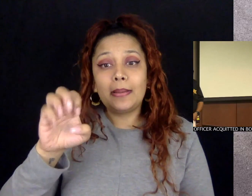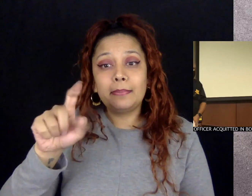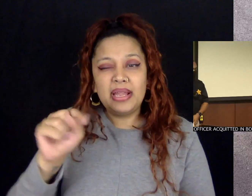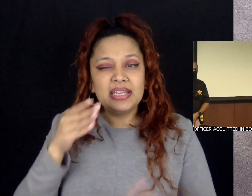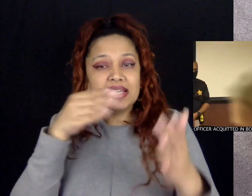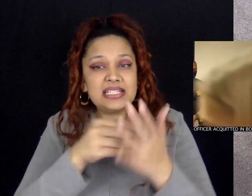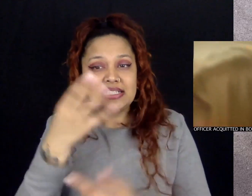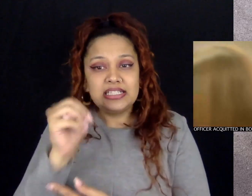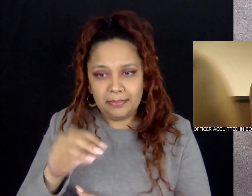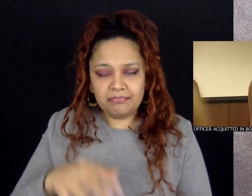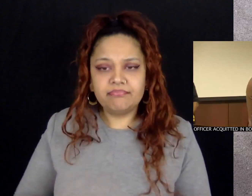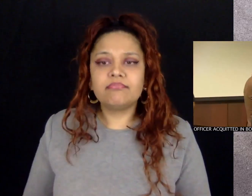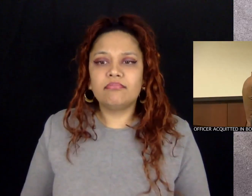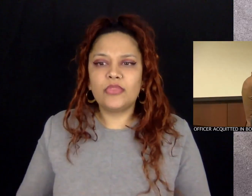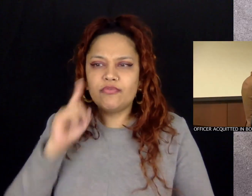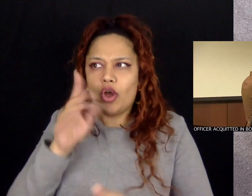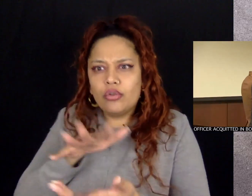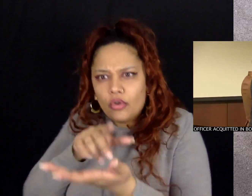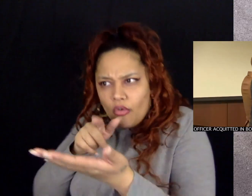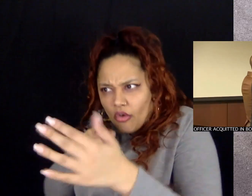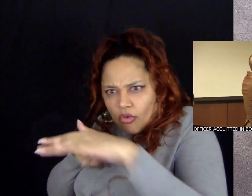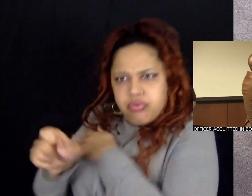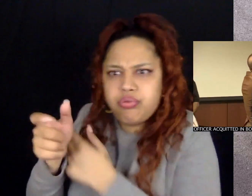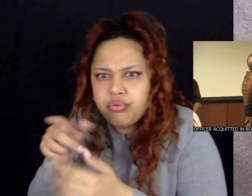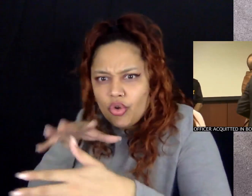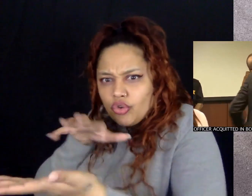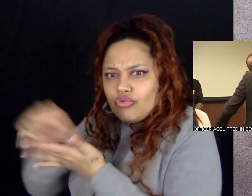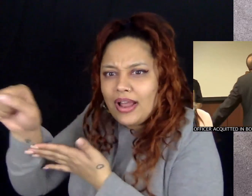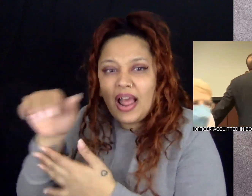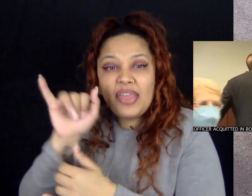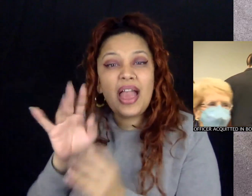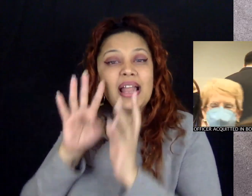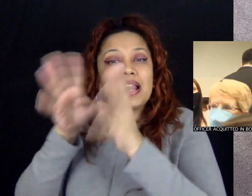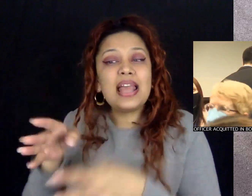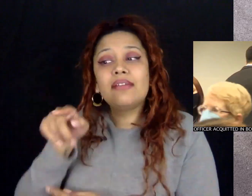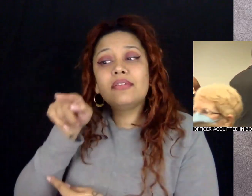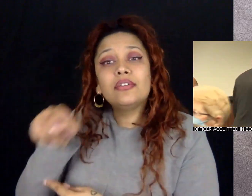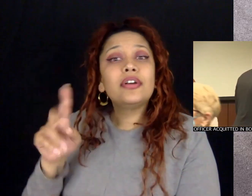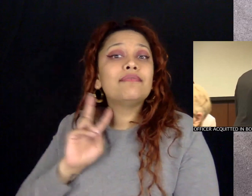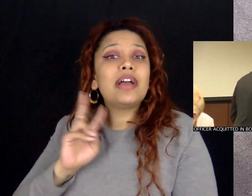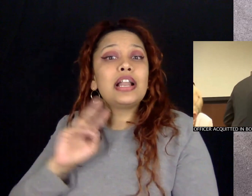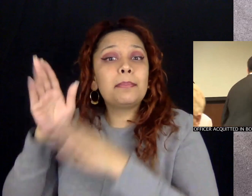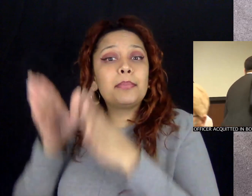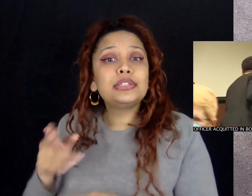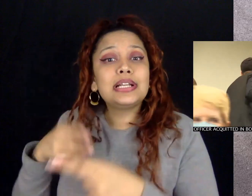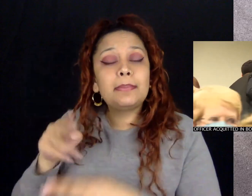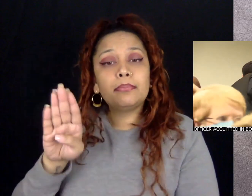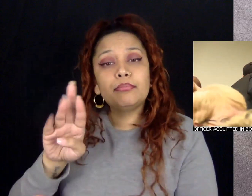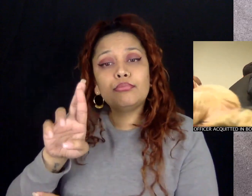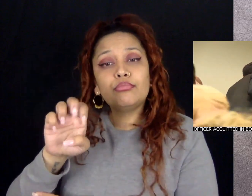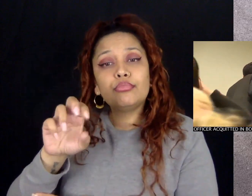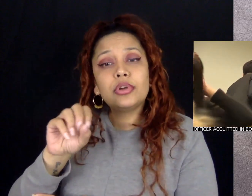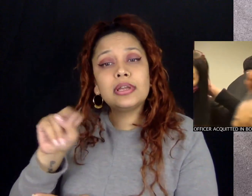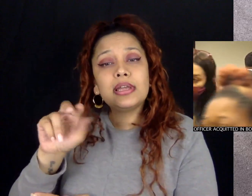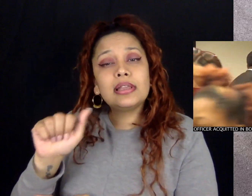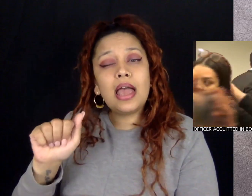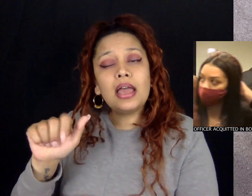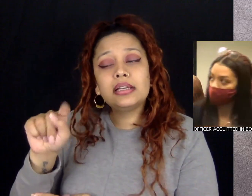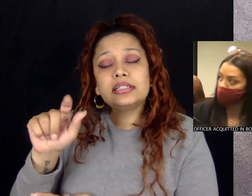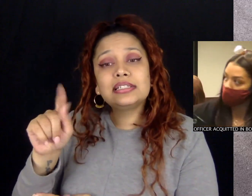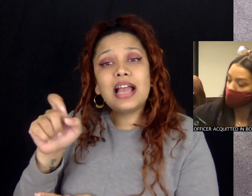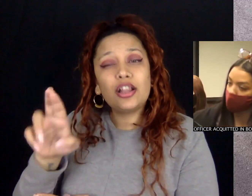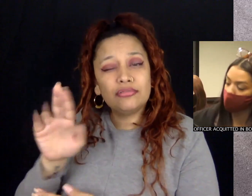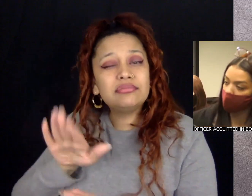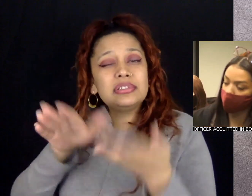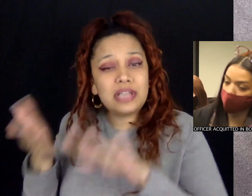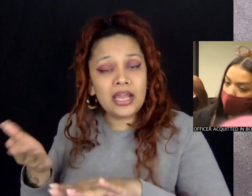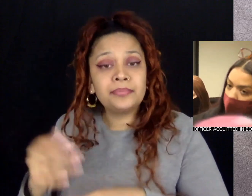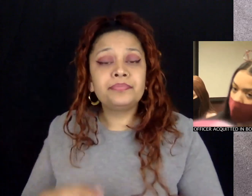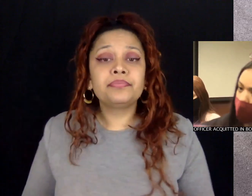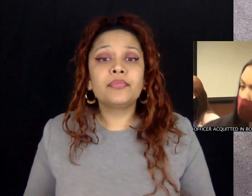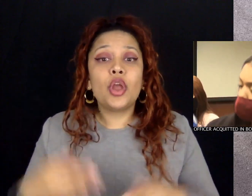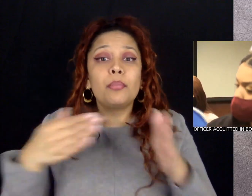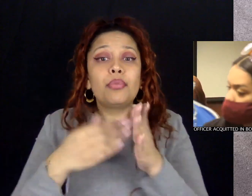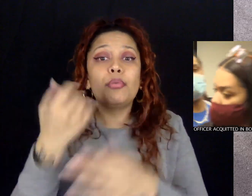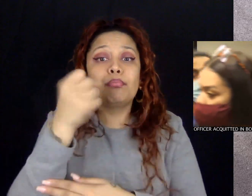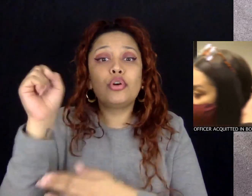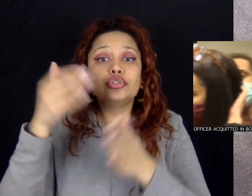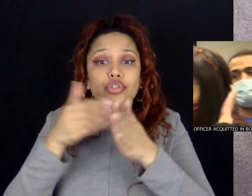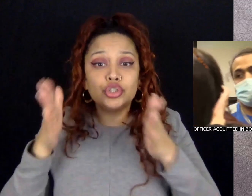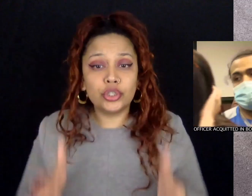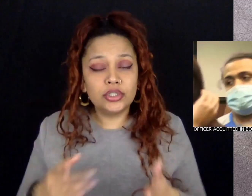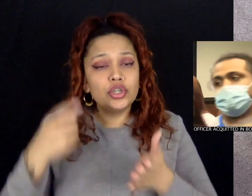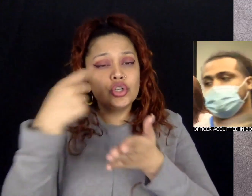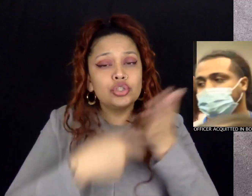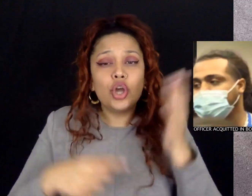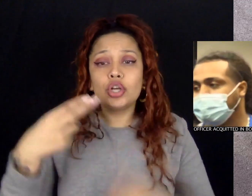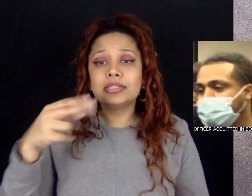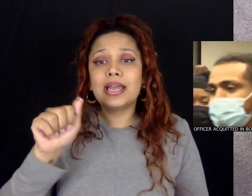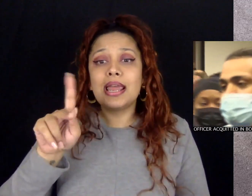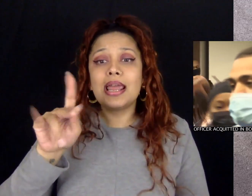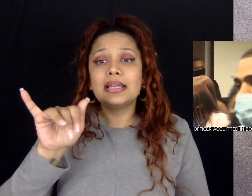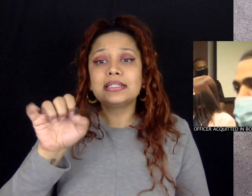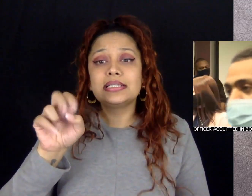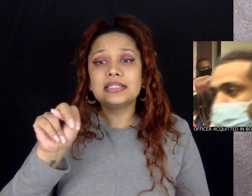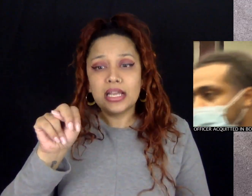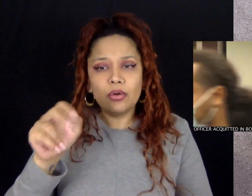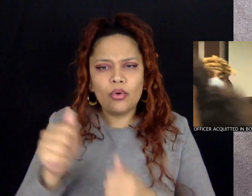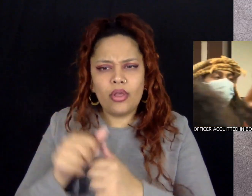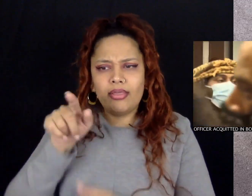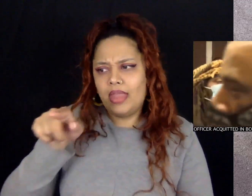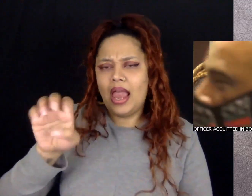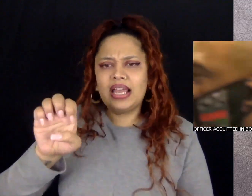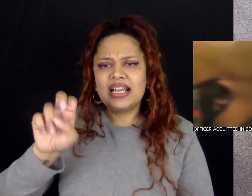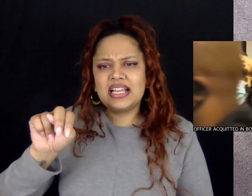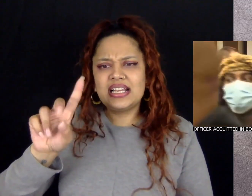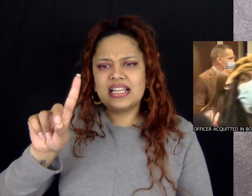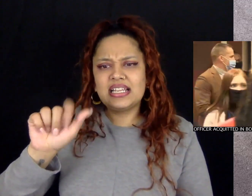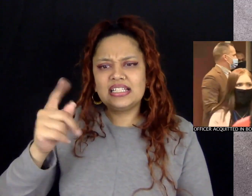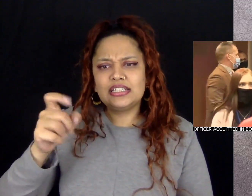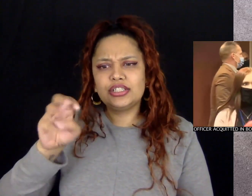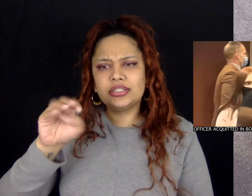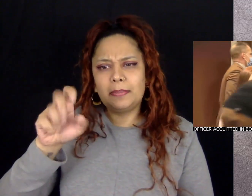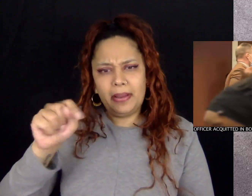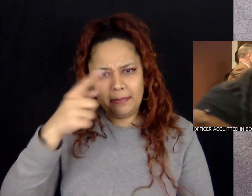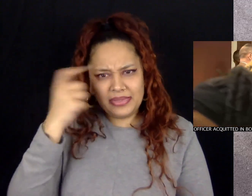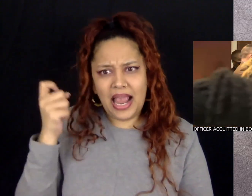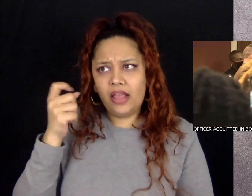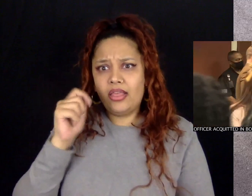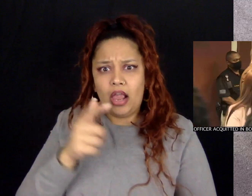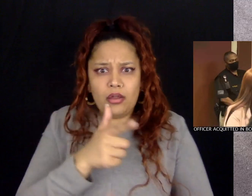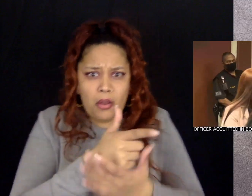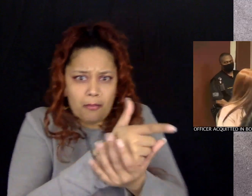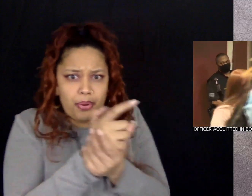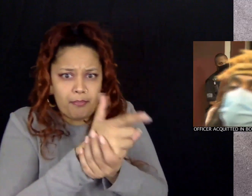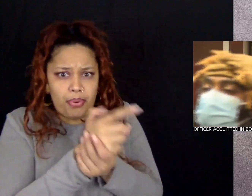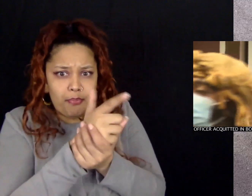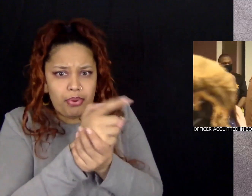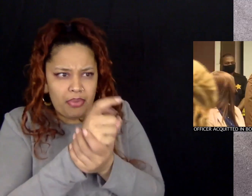endangerment against him in the botched raid that left Breonna Taylor dead prosecutors charged